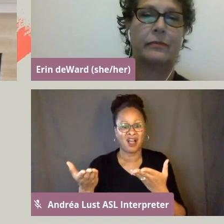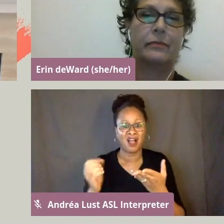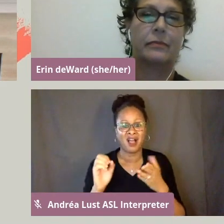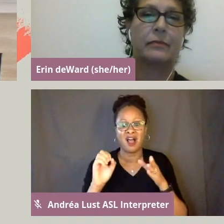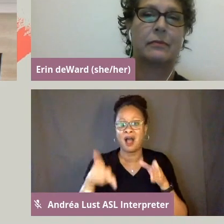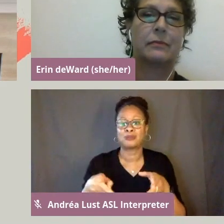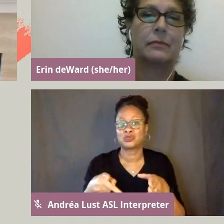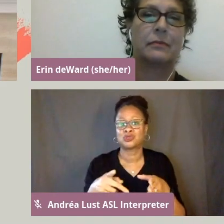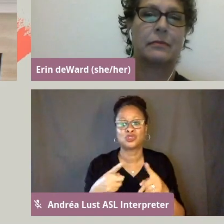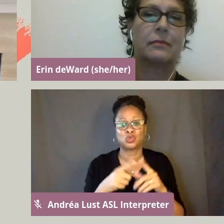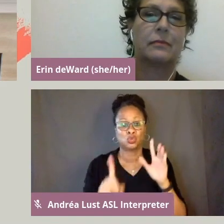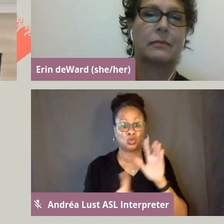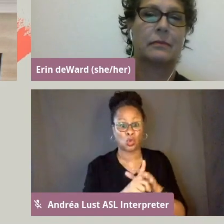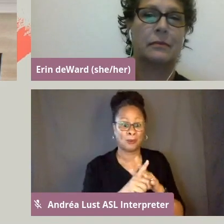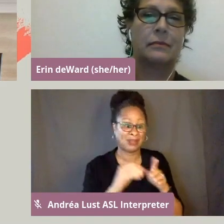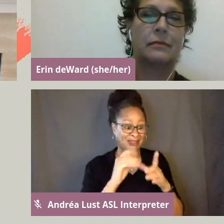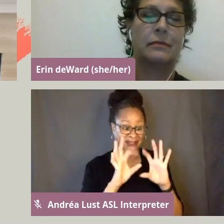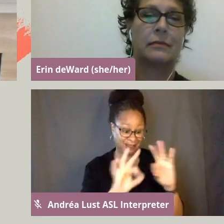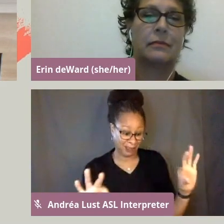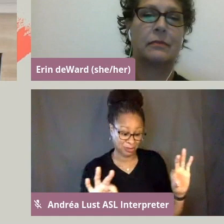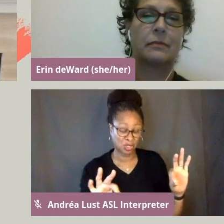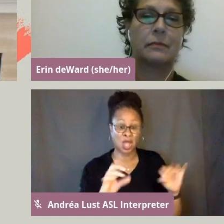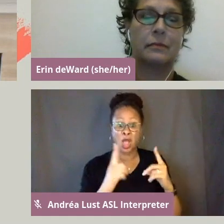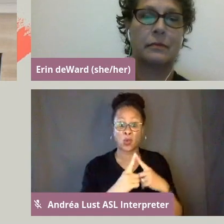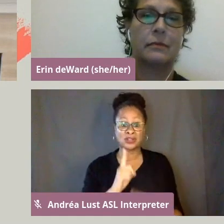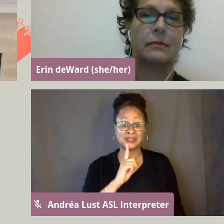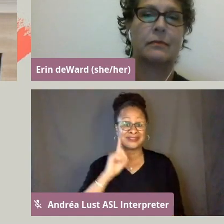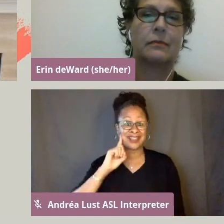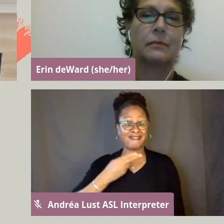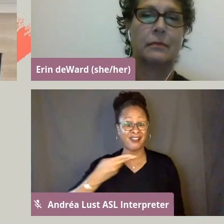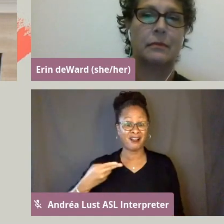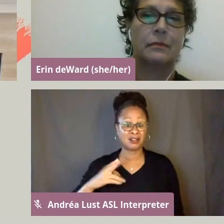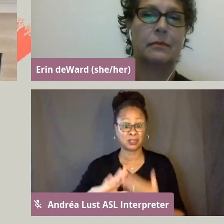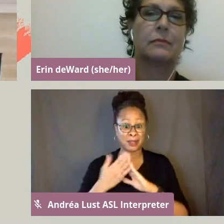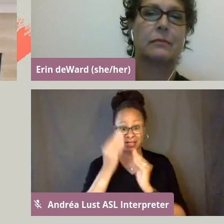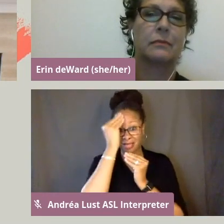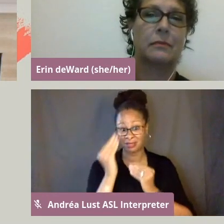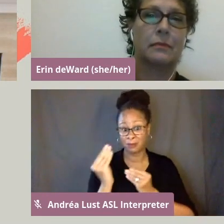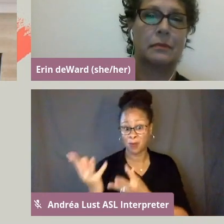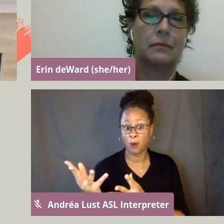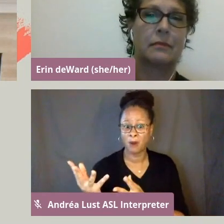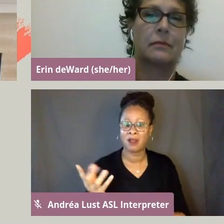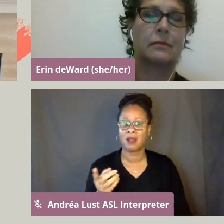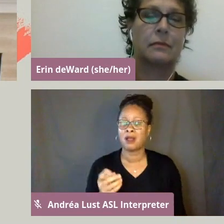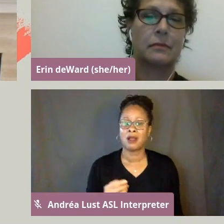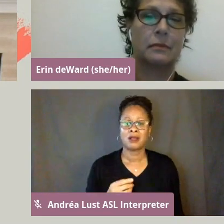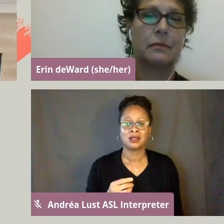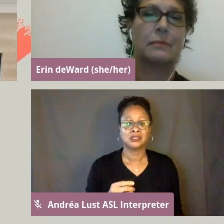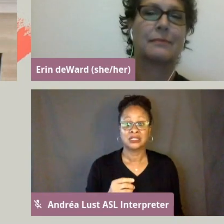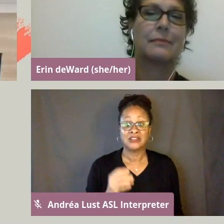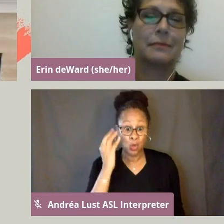and when you let the deaf and hard-of-hearing community know, you will get an audience.